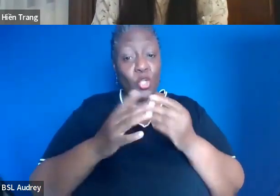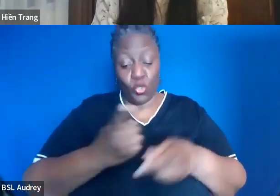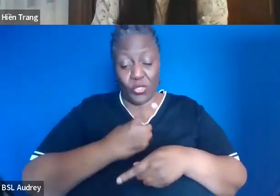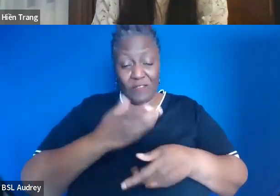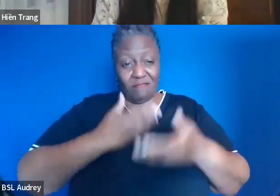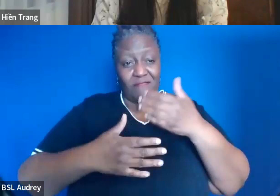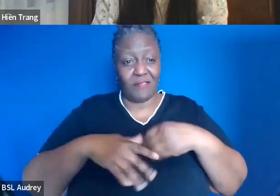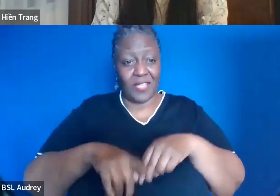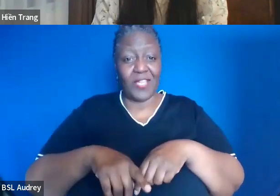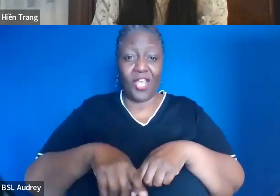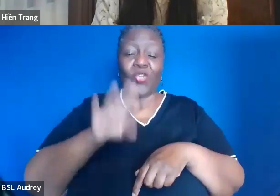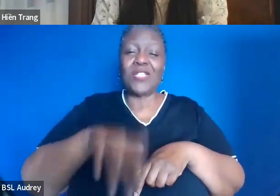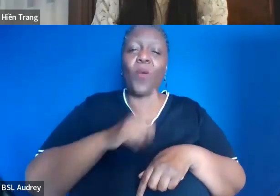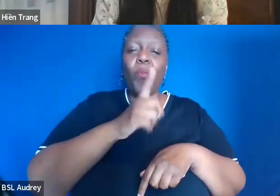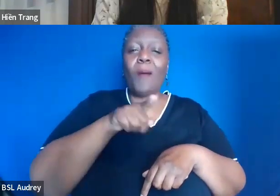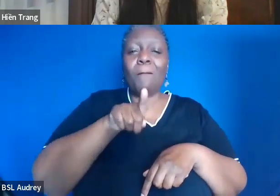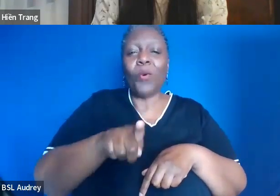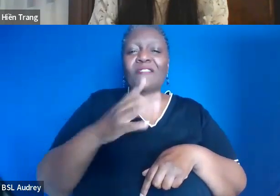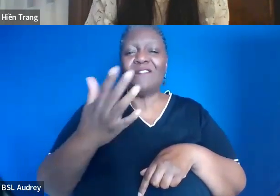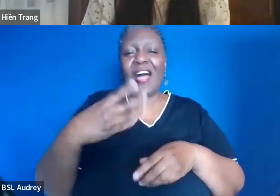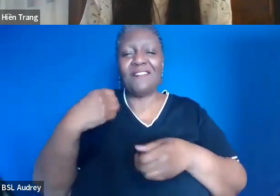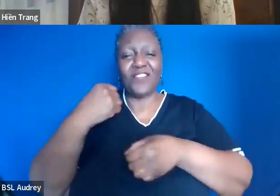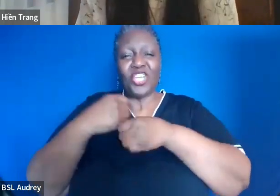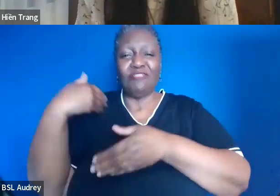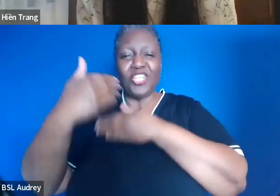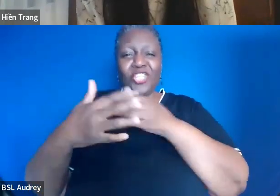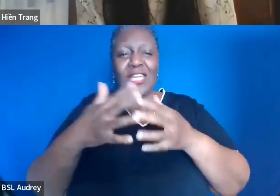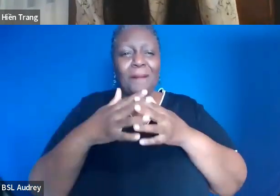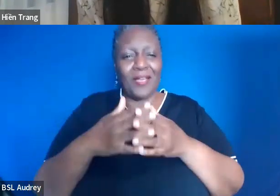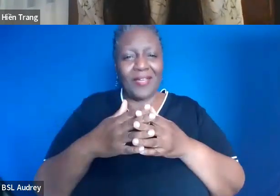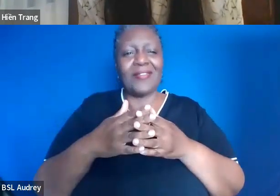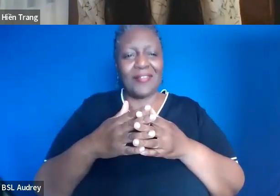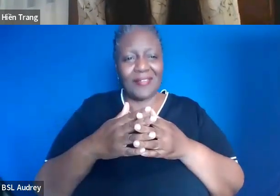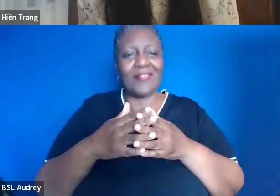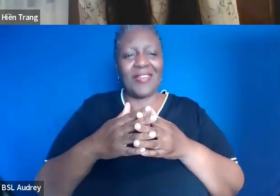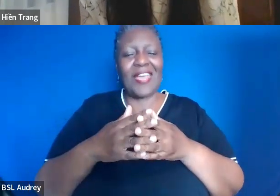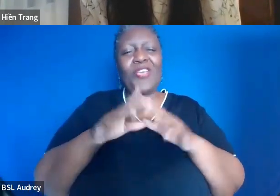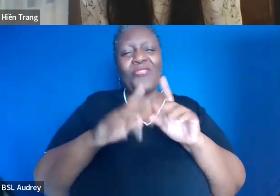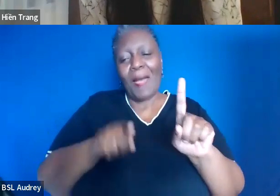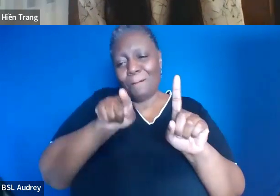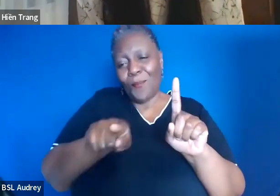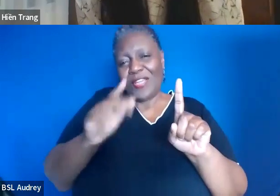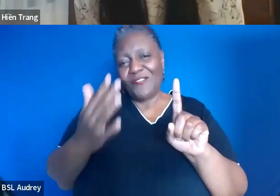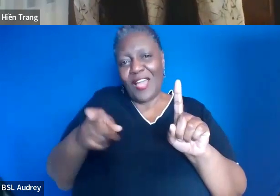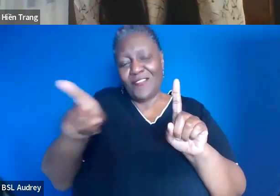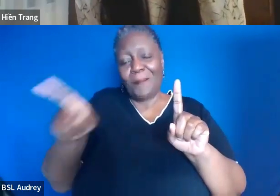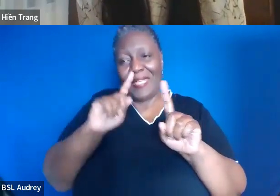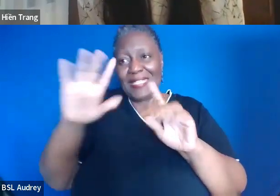1.5 generation Vietnamese American um and sort of the decimal point being a connection in some ways